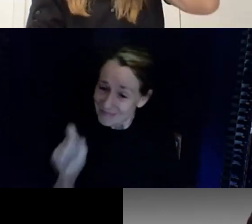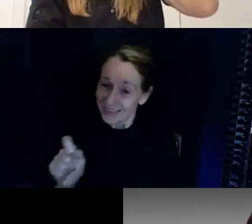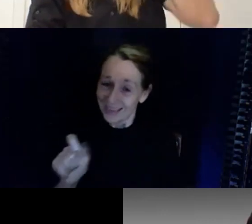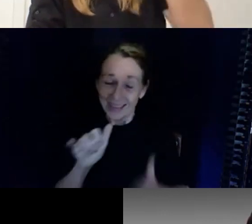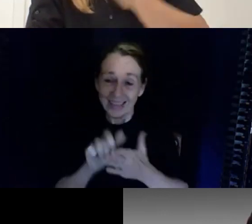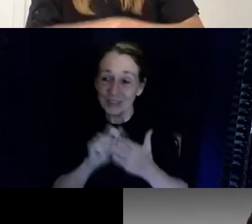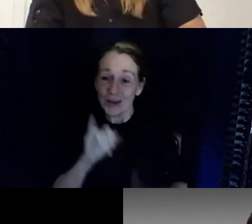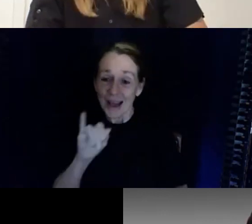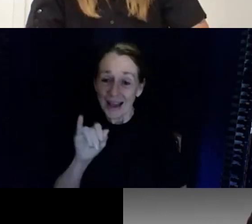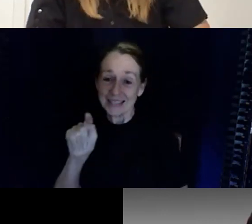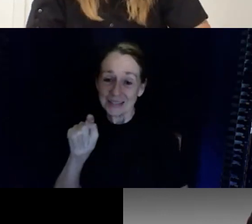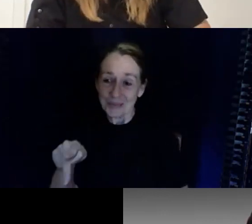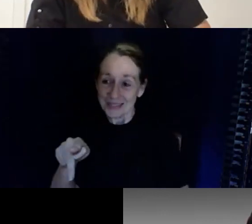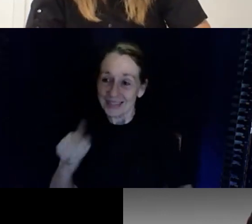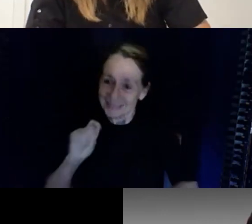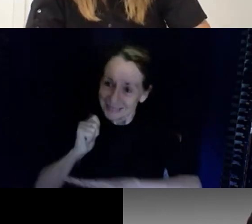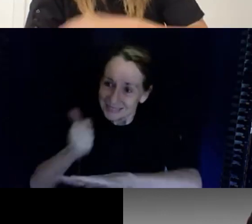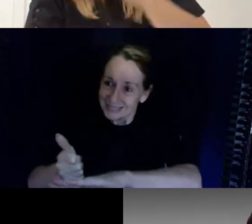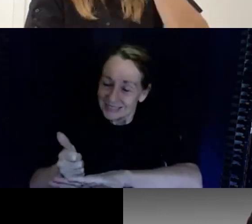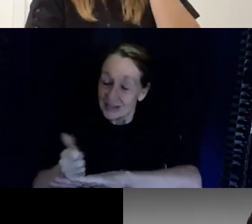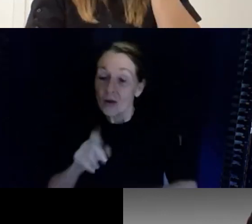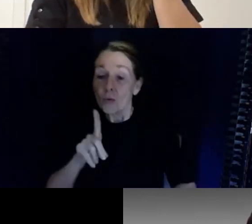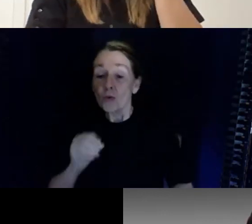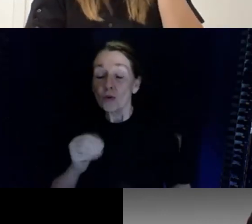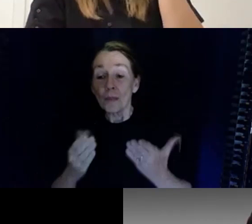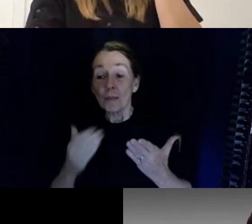AND LOOK AT WHAT CAN WE CHANGE NOW AND WHAT NEEDS TO BE LONG RANGE.